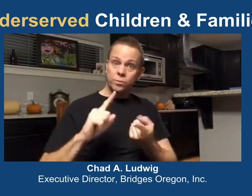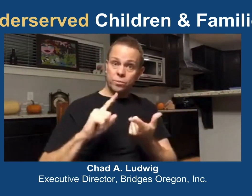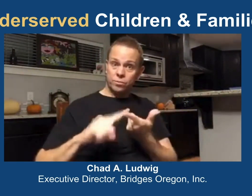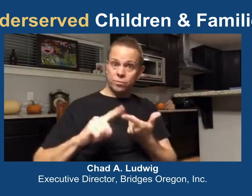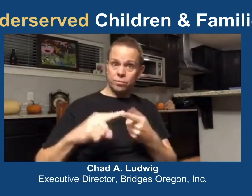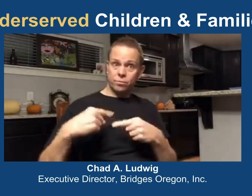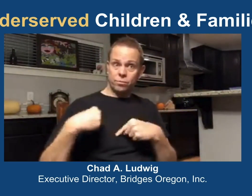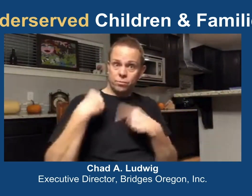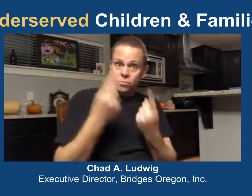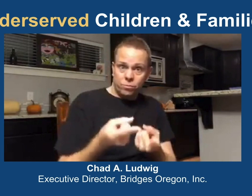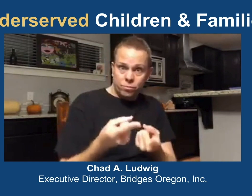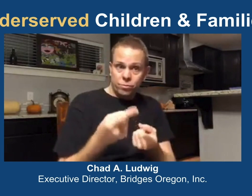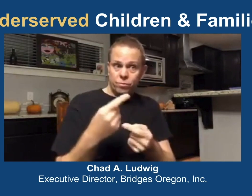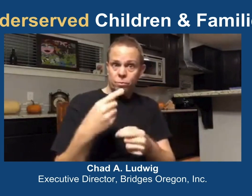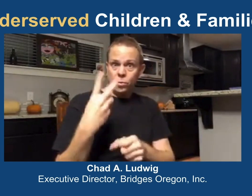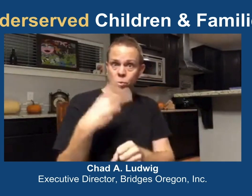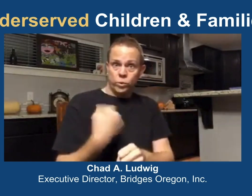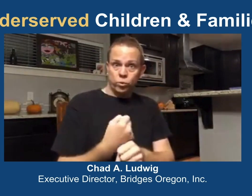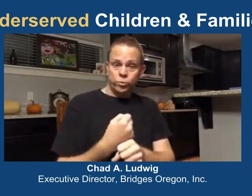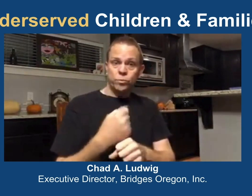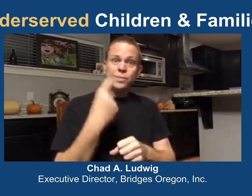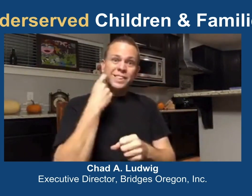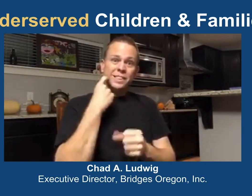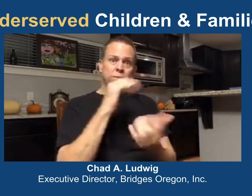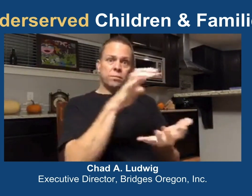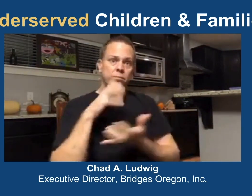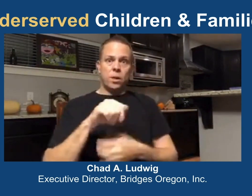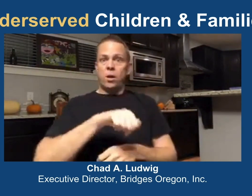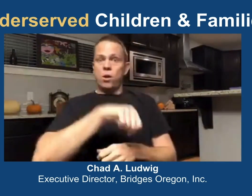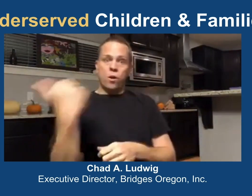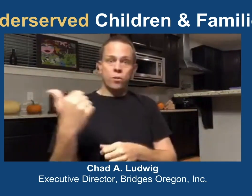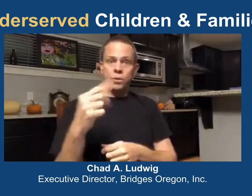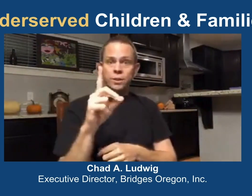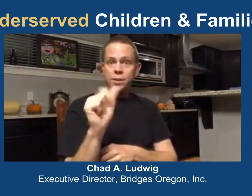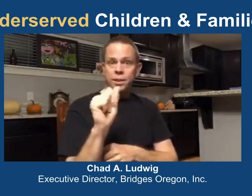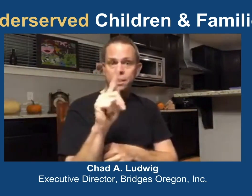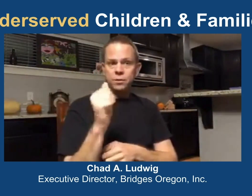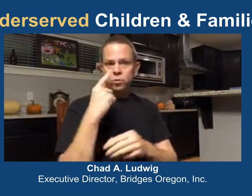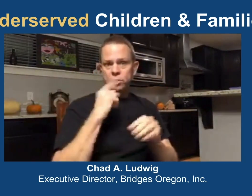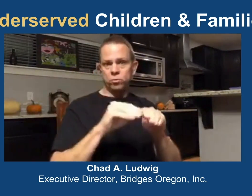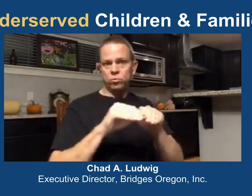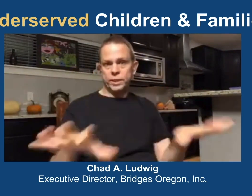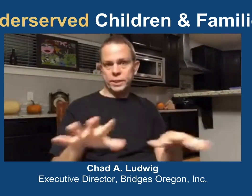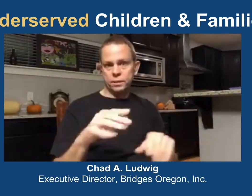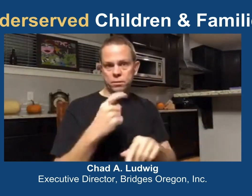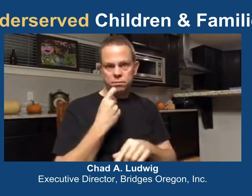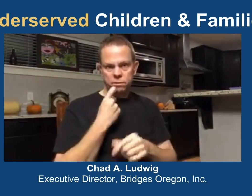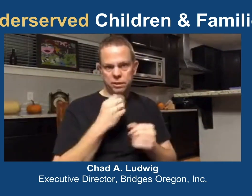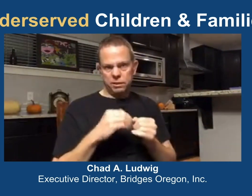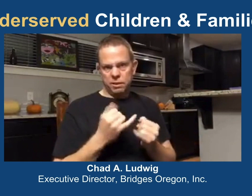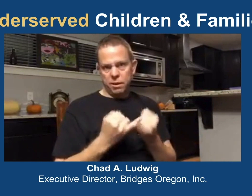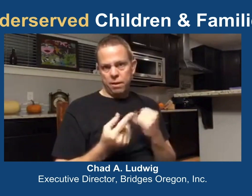Now, two years later, there's been another data set recently released within the past few days.